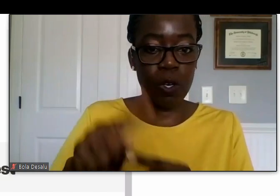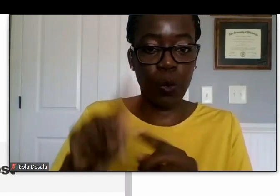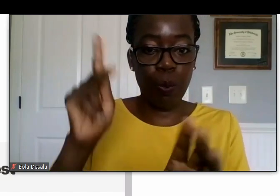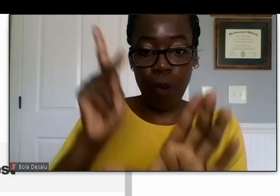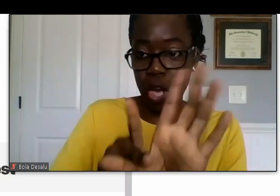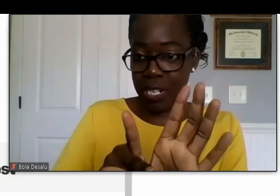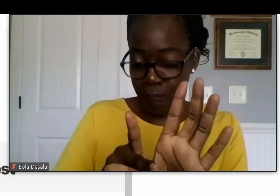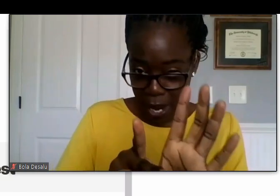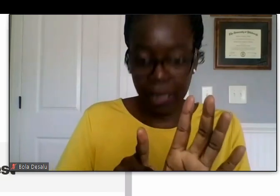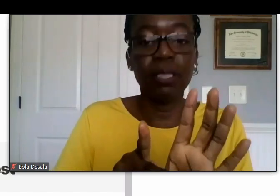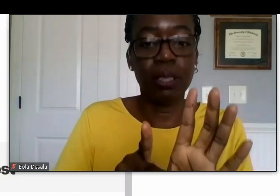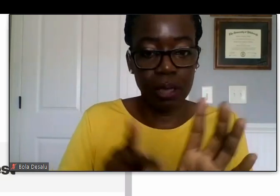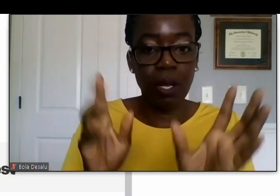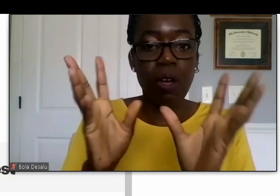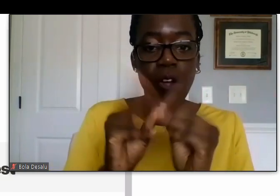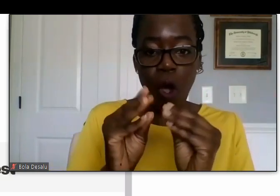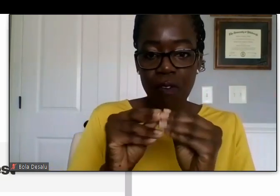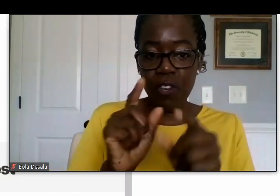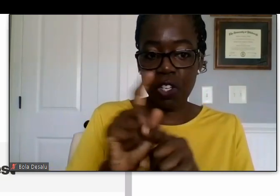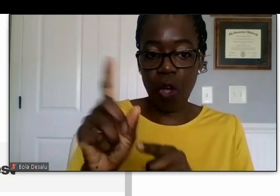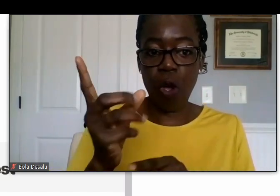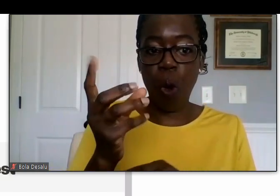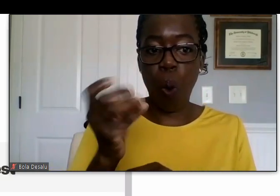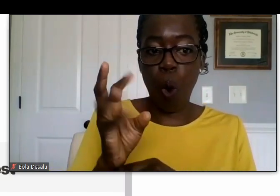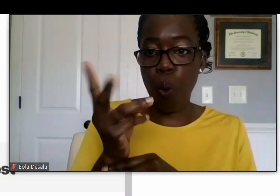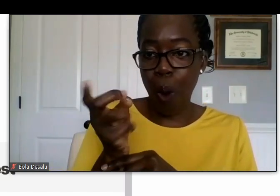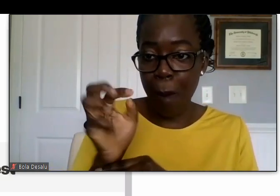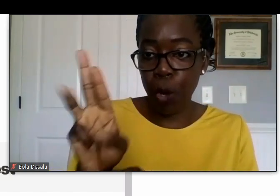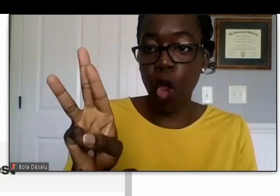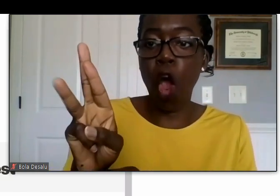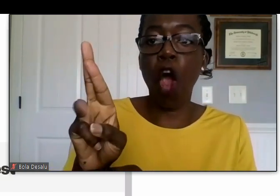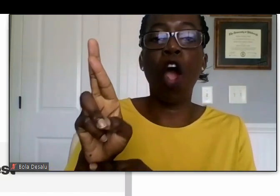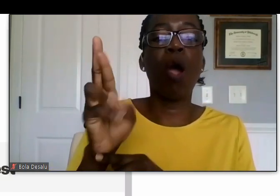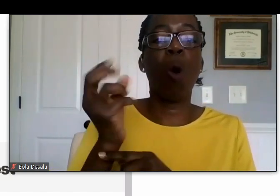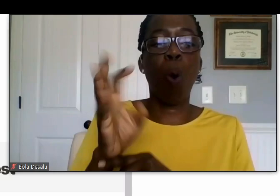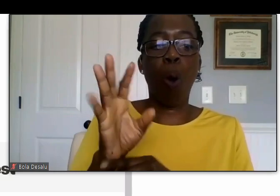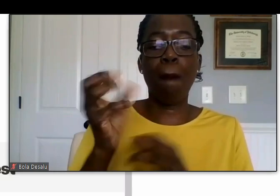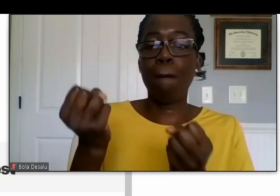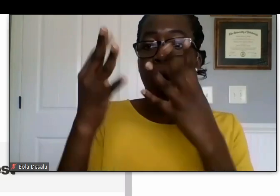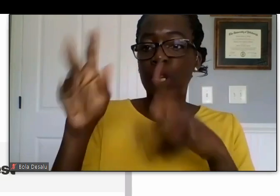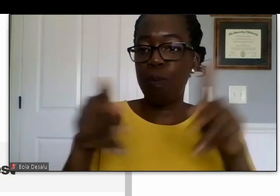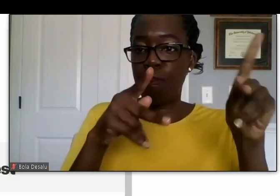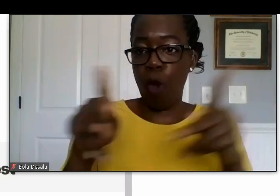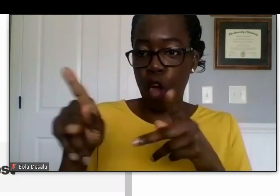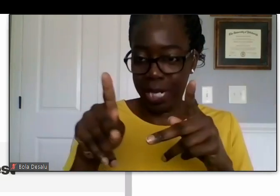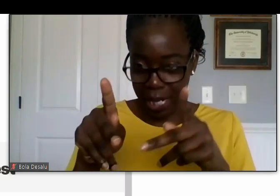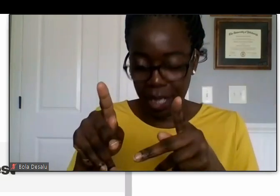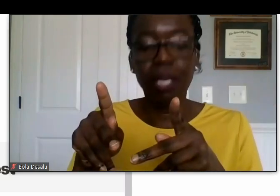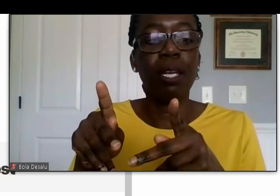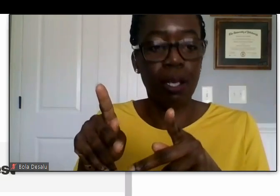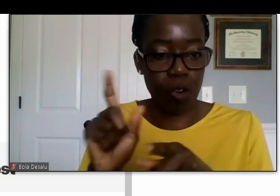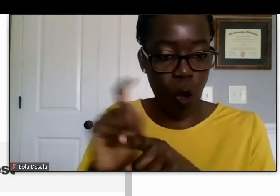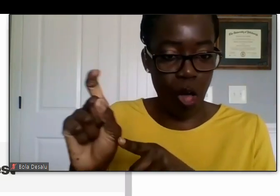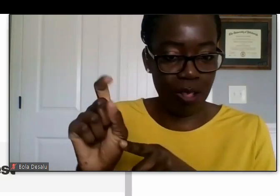who are deaf or hard of hearing to participate on a